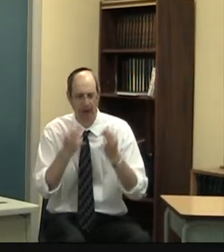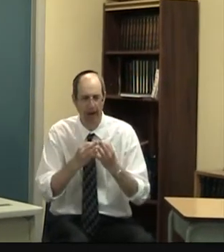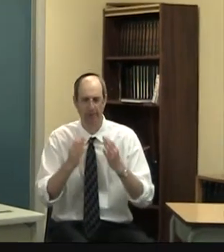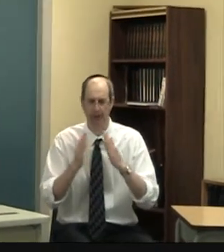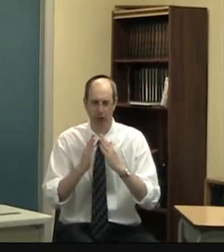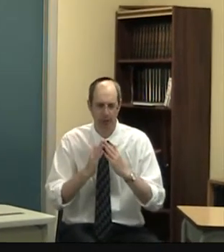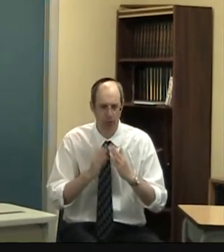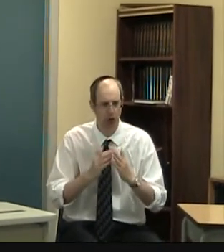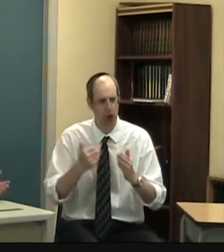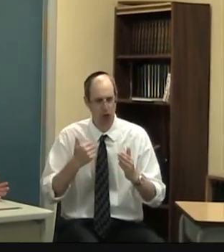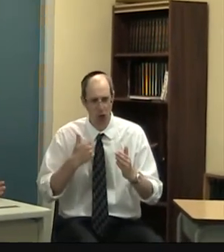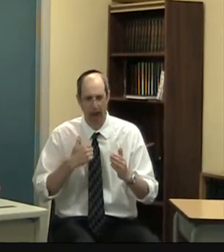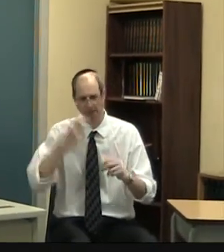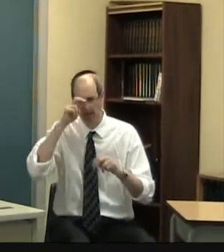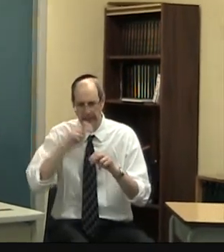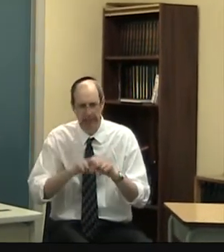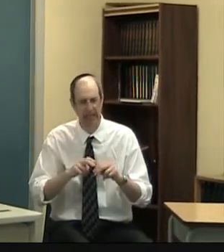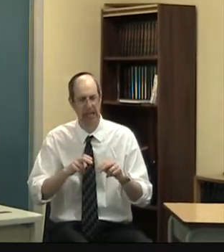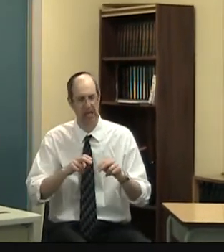You, have something? To believe in you have a down payment?